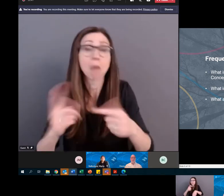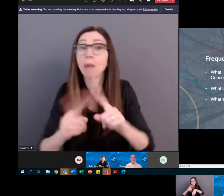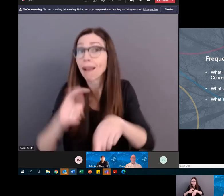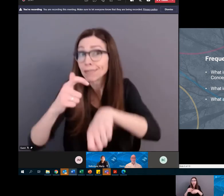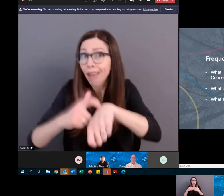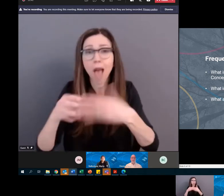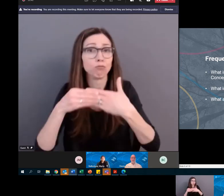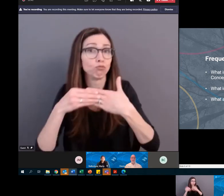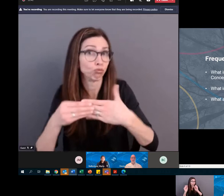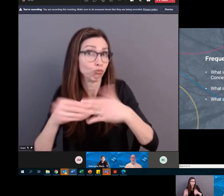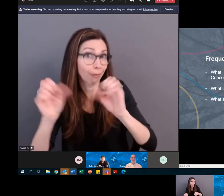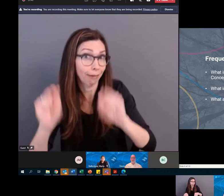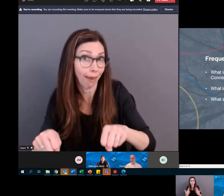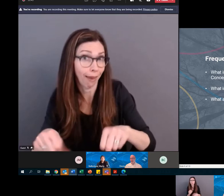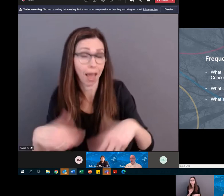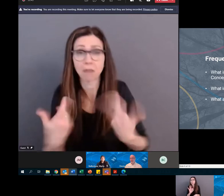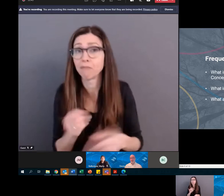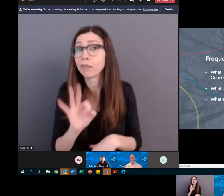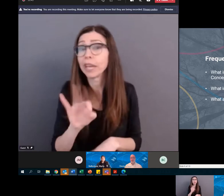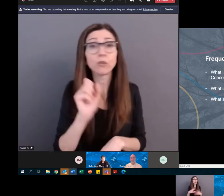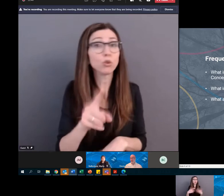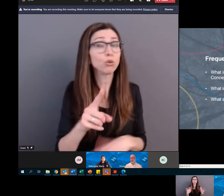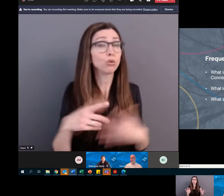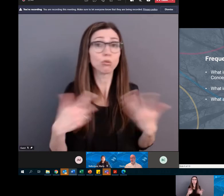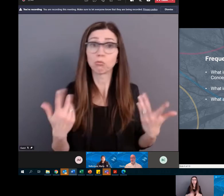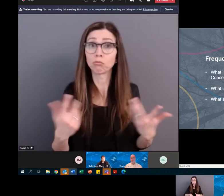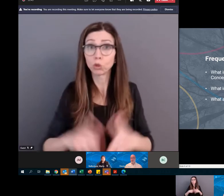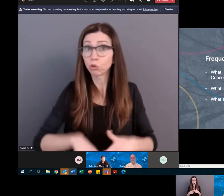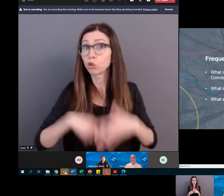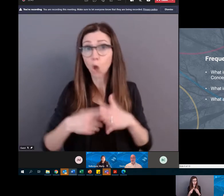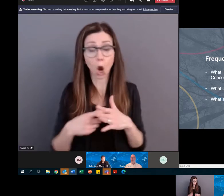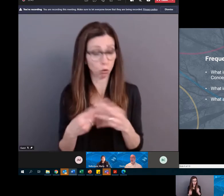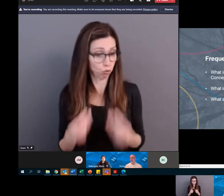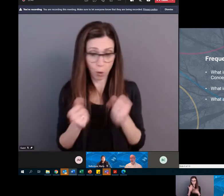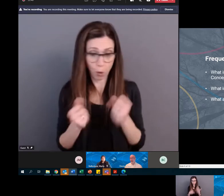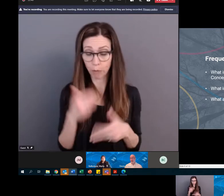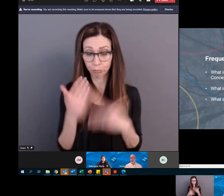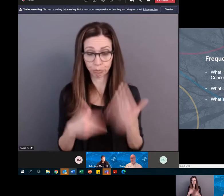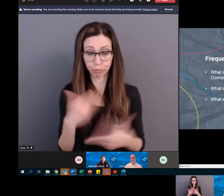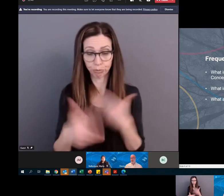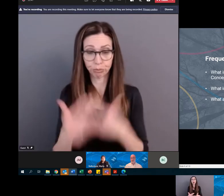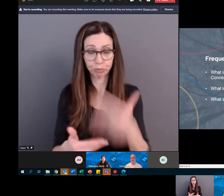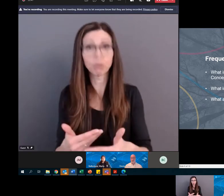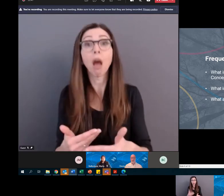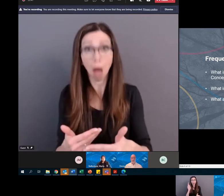you choose to begin your project prior to receiving notification of your results